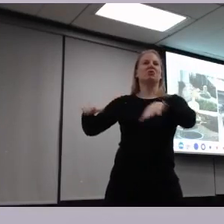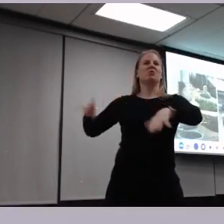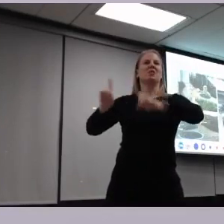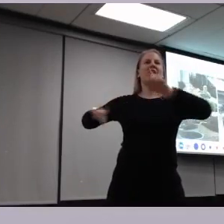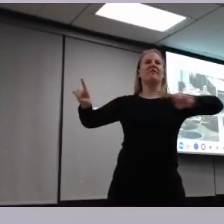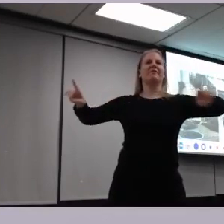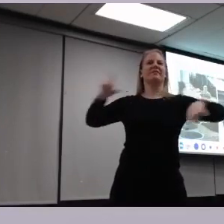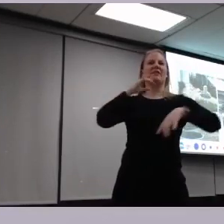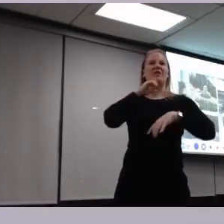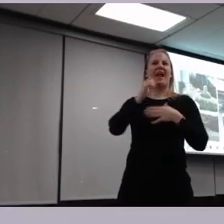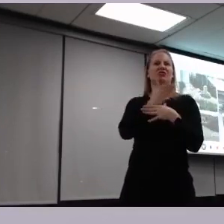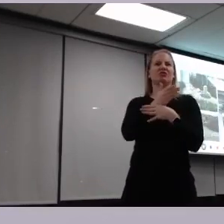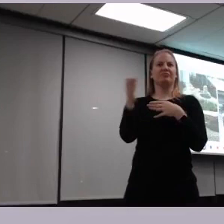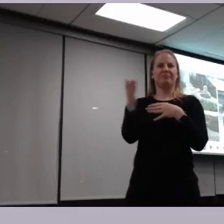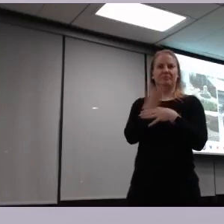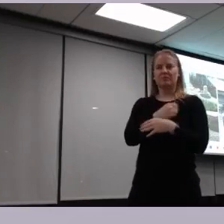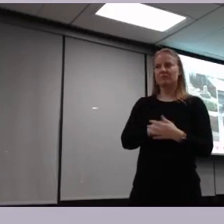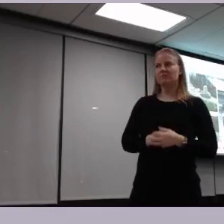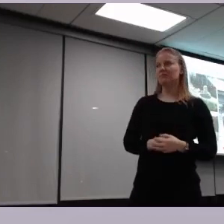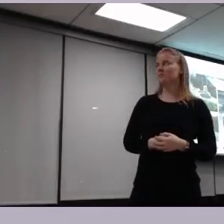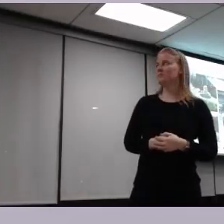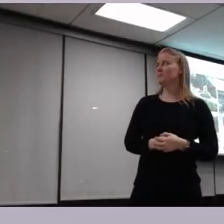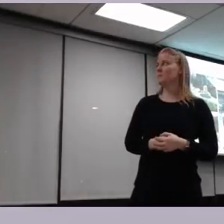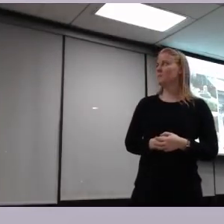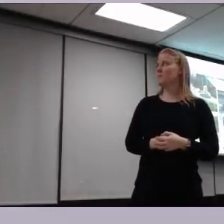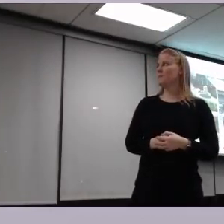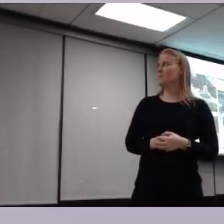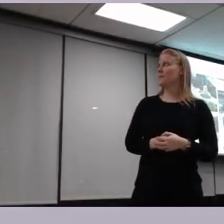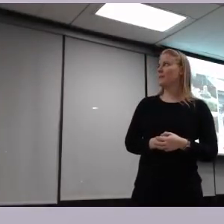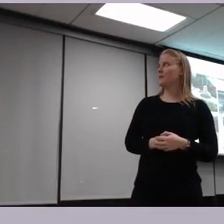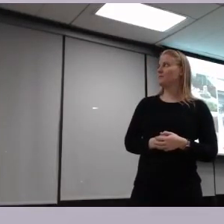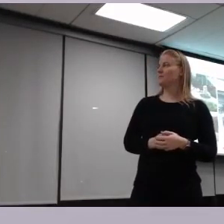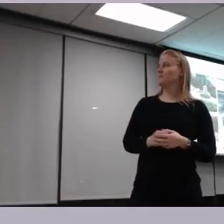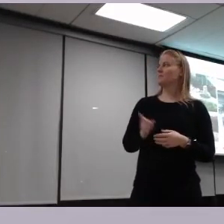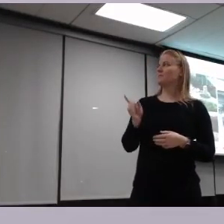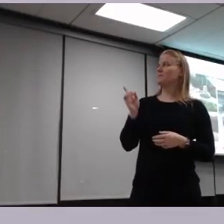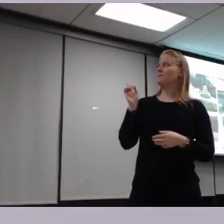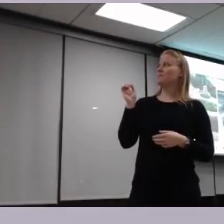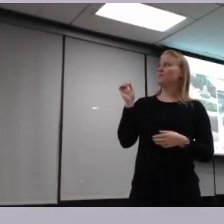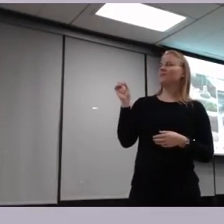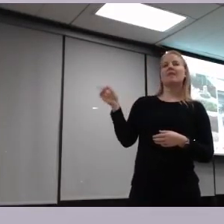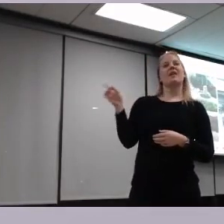Looking forward, we also looked at Underground incline in Boston, Massachusetts.